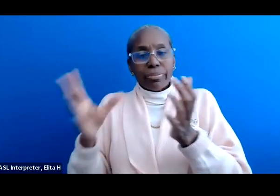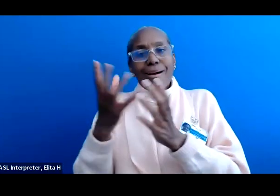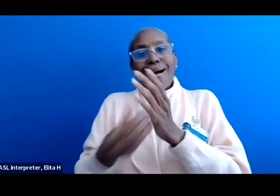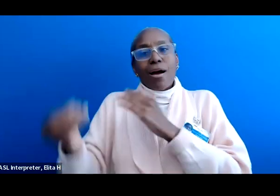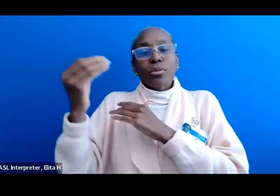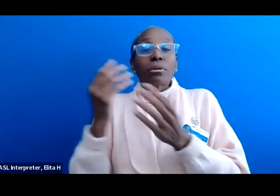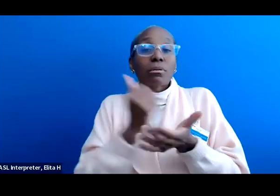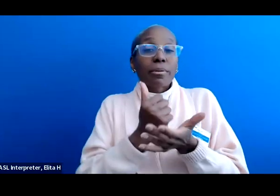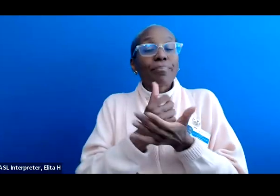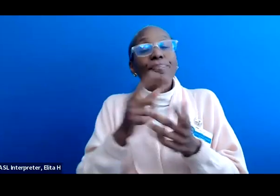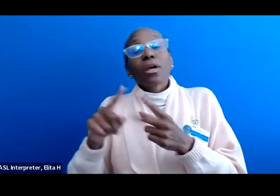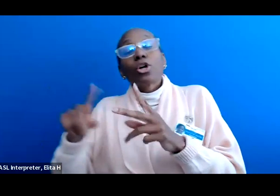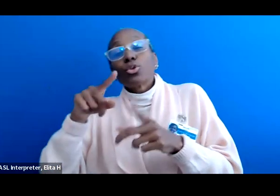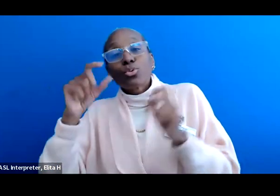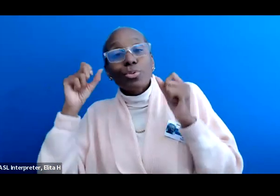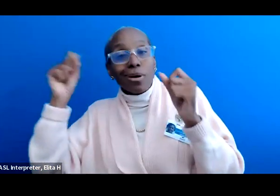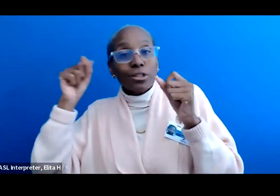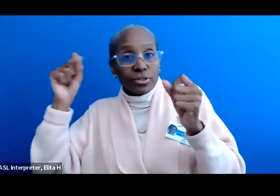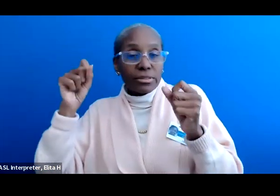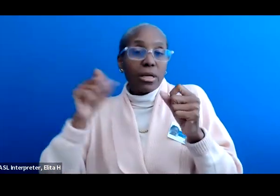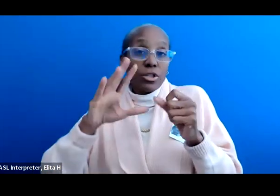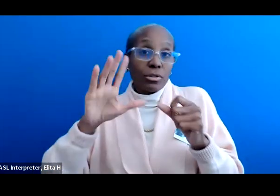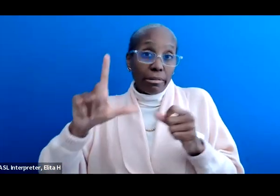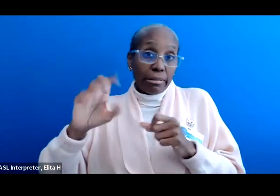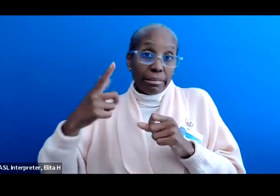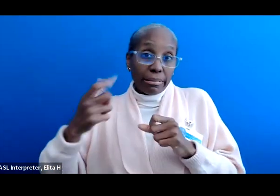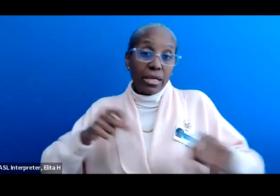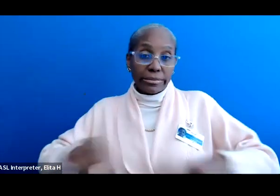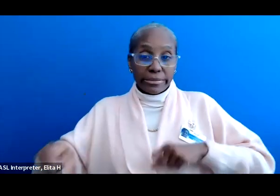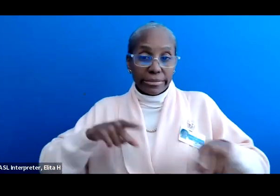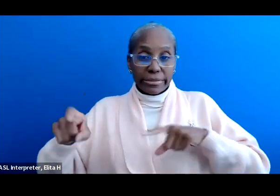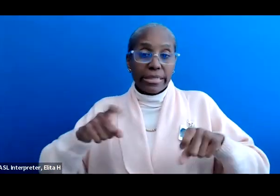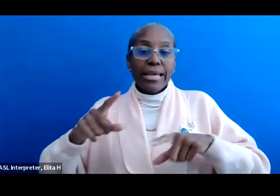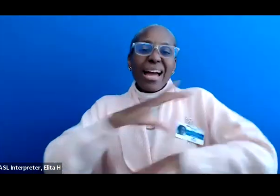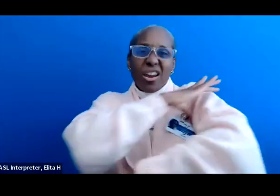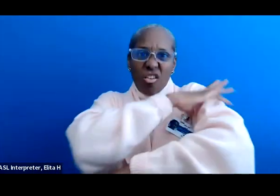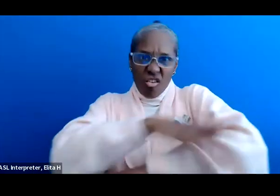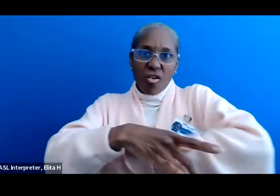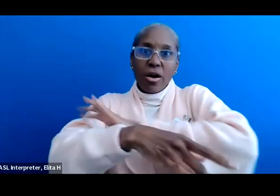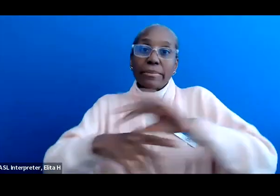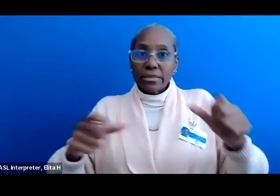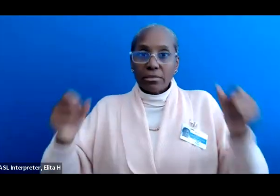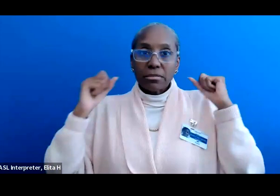Also, when you exercise in particular your legs, now, you need to do your arms if your arms are affected by paralysis.